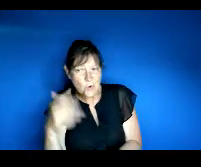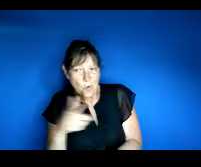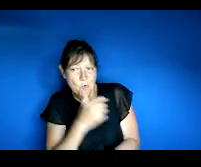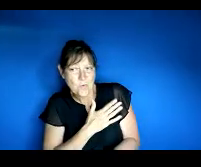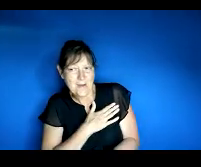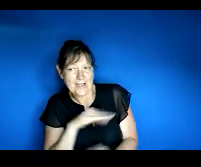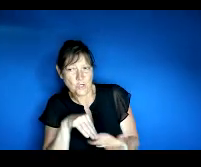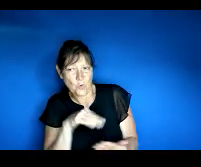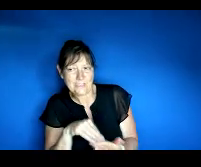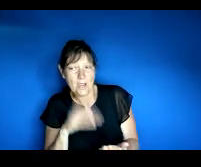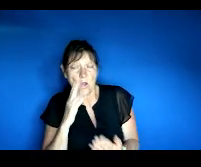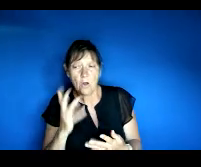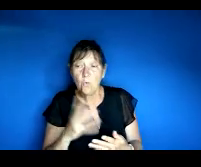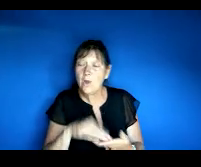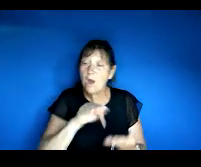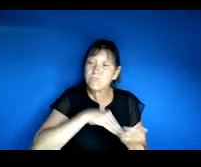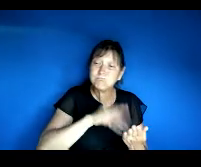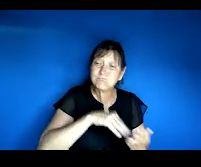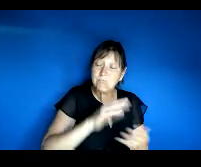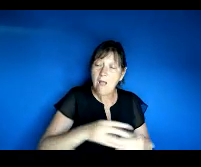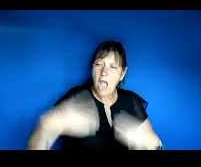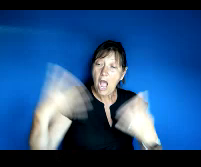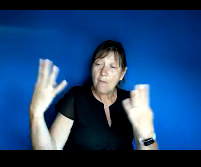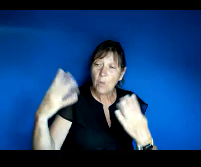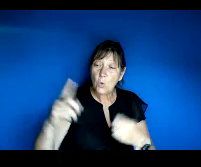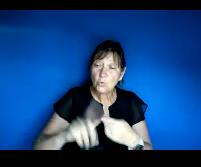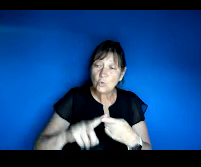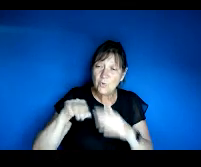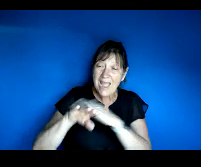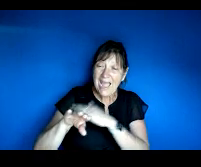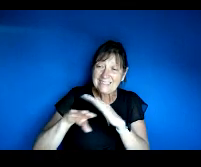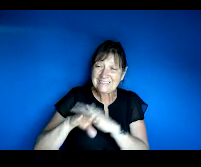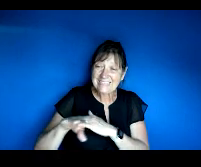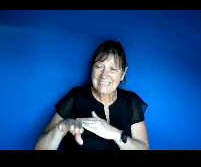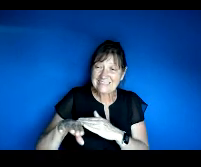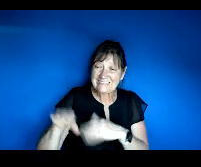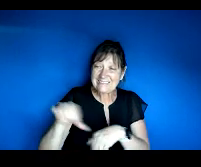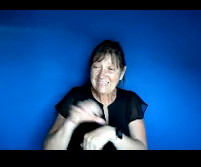We'll upload notes to our myACCESS Portal, and a student can access those notes online.